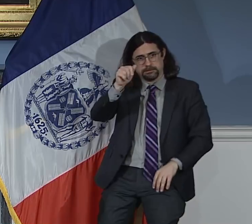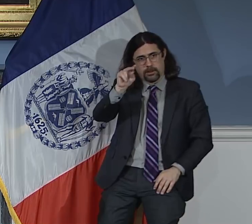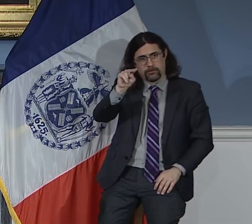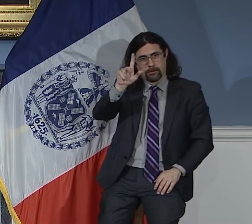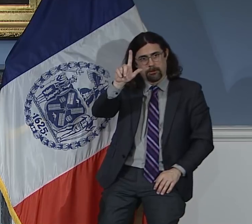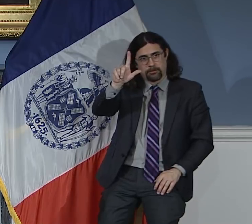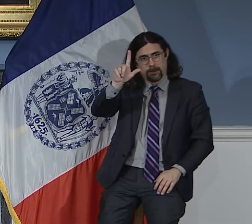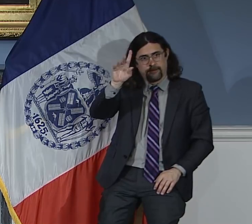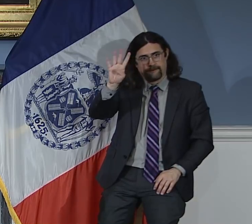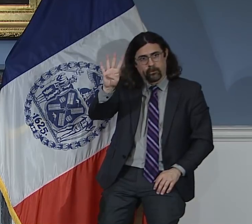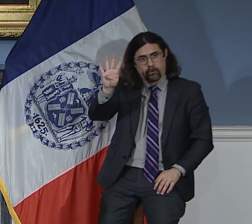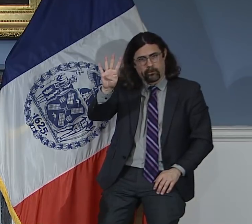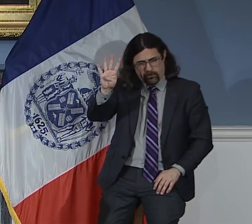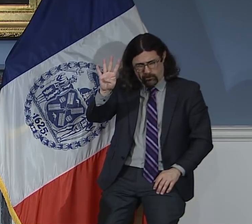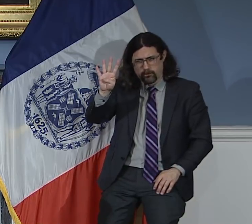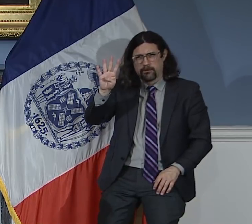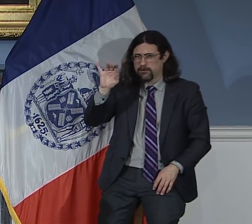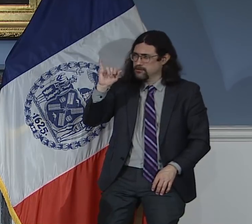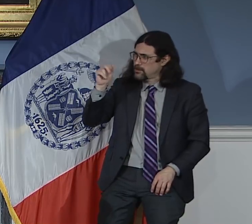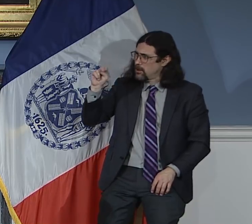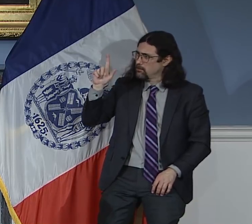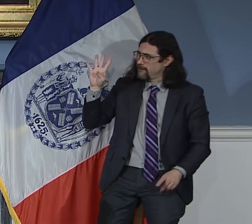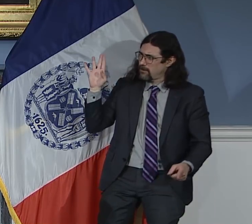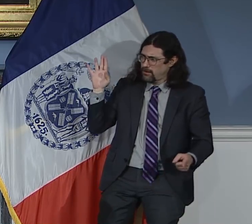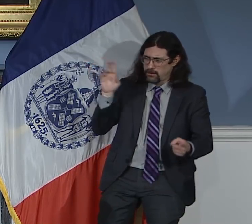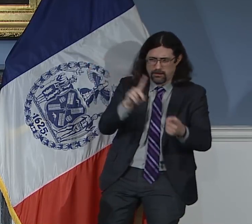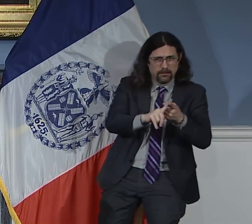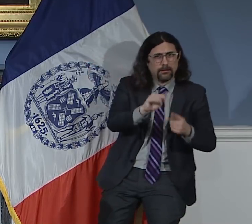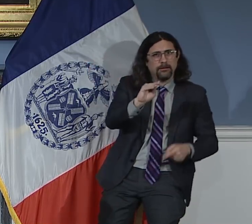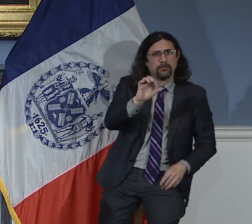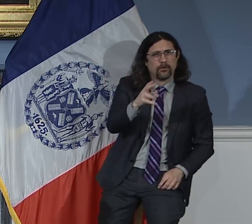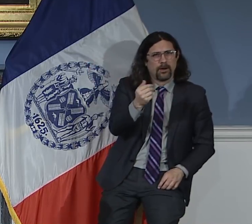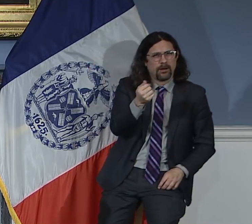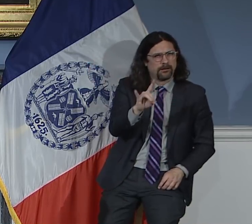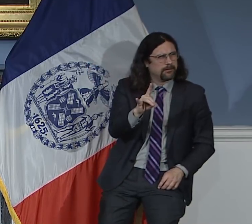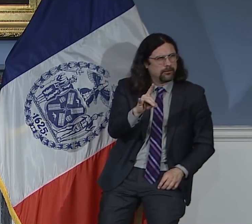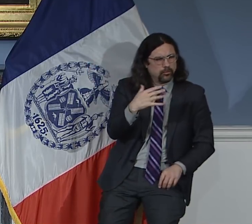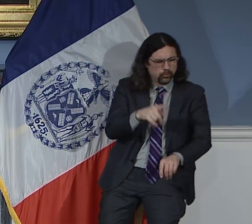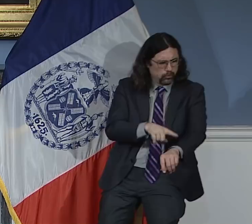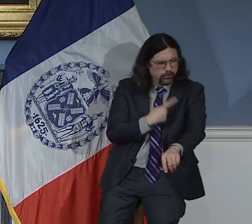PRESIDENT COULD AHVEI NVKOED THE DEFENSE PRODUCTION ACT IN FEBRUARY OR EVEN